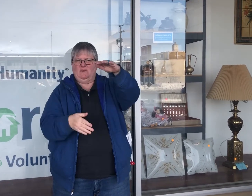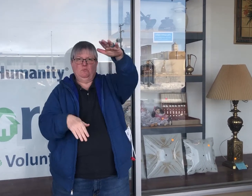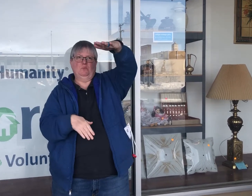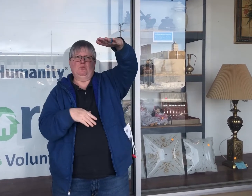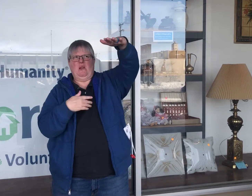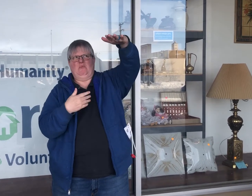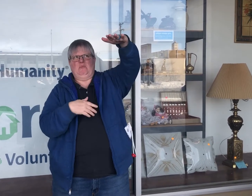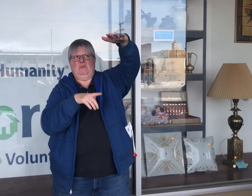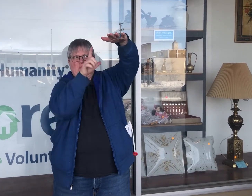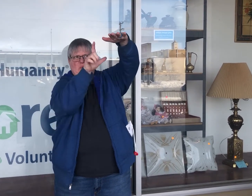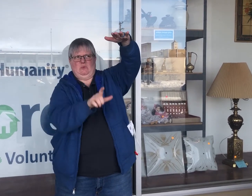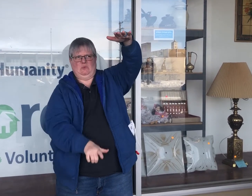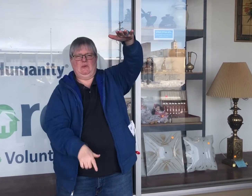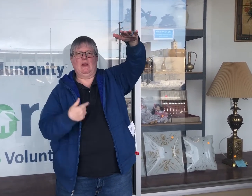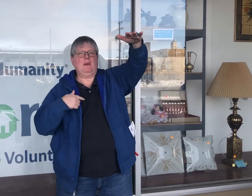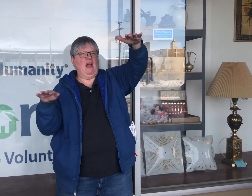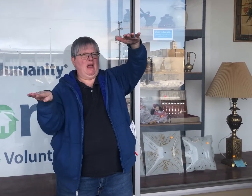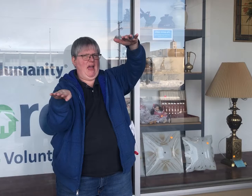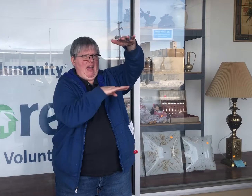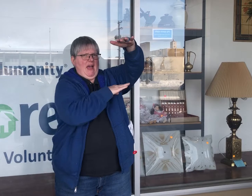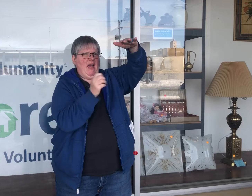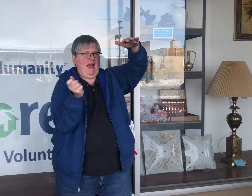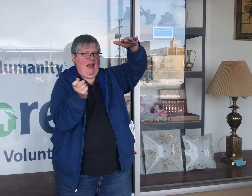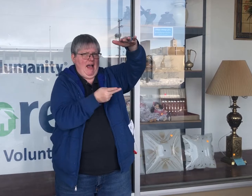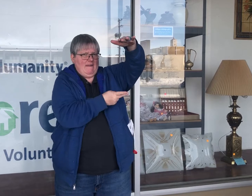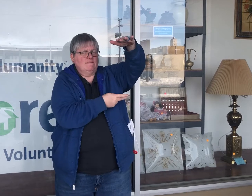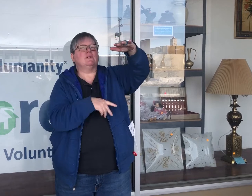It stands up about this tall. I think we're going to cut it in half.